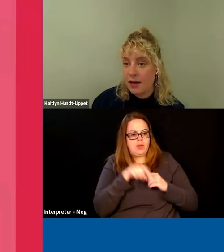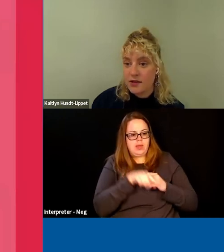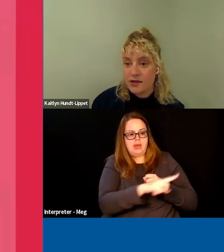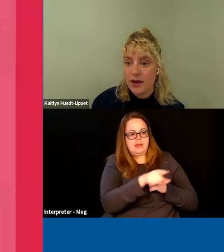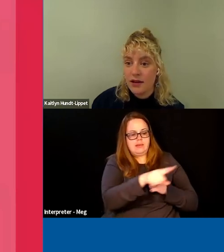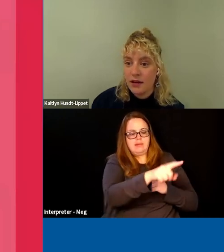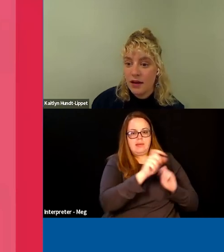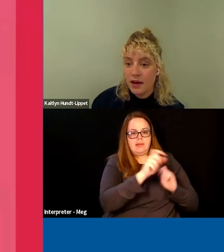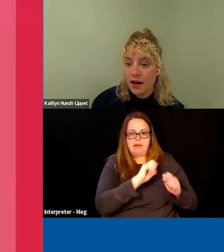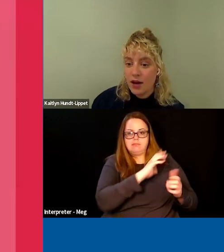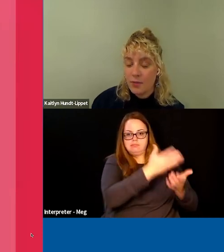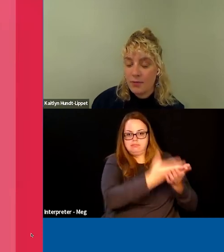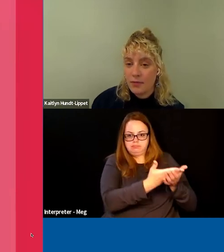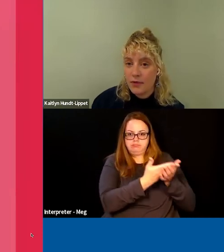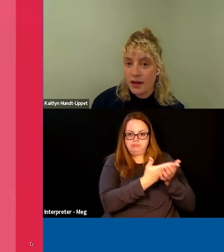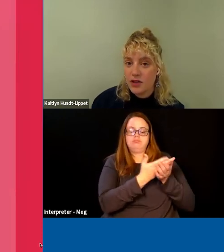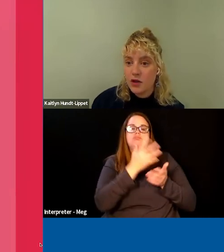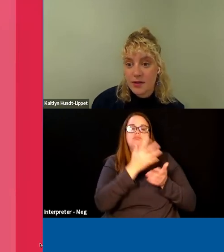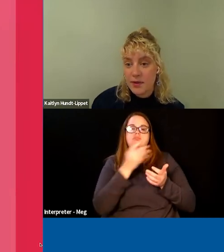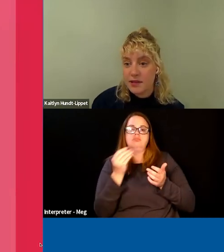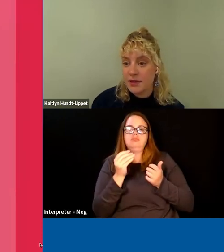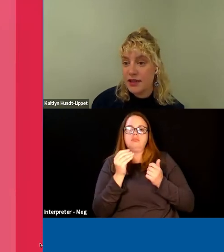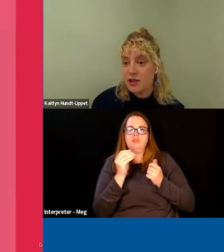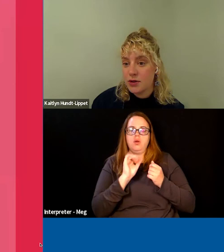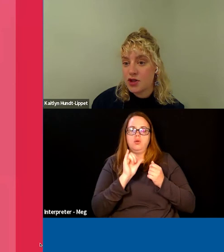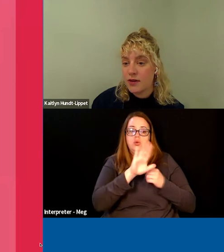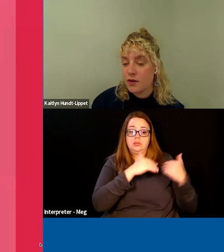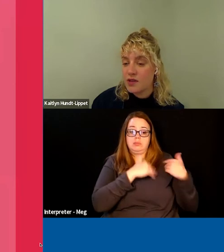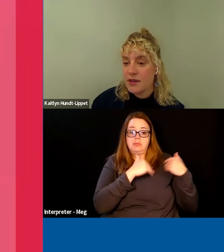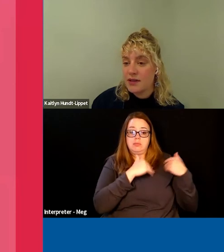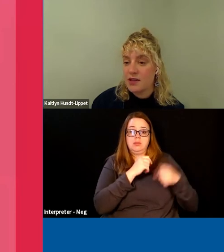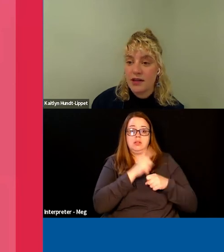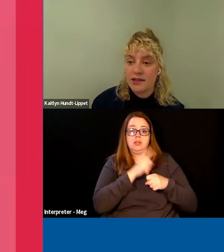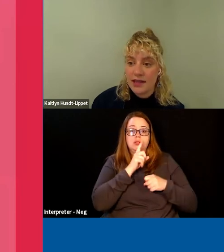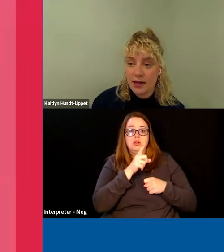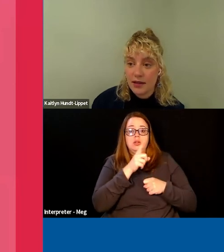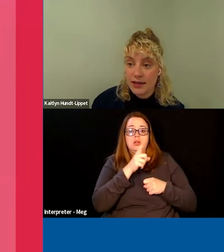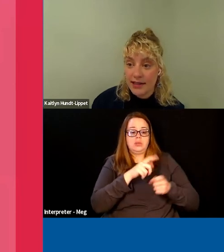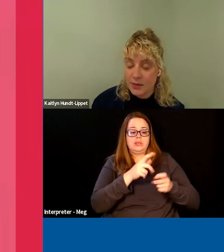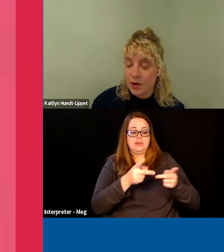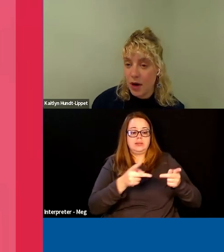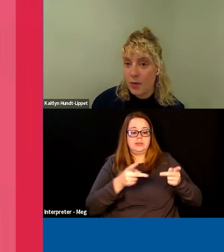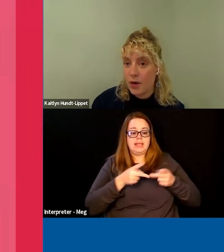and also that it's your responsibility to ensure that those spaces are accessible